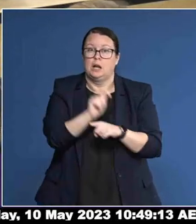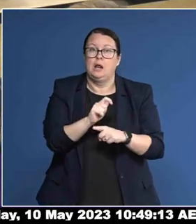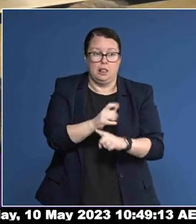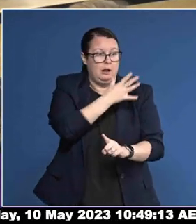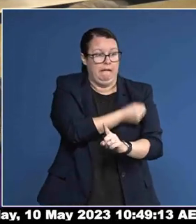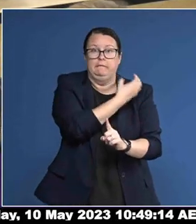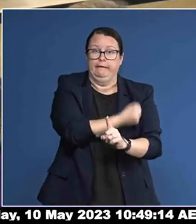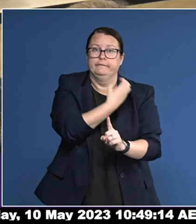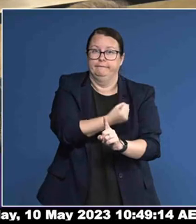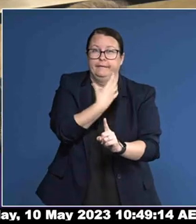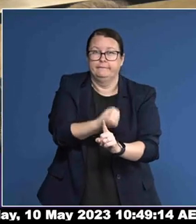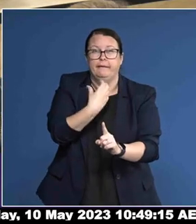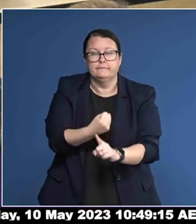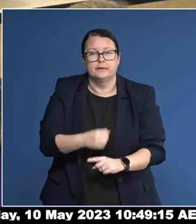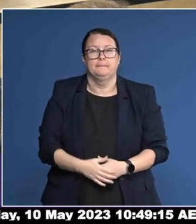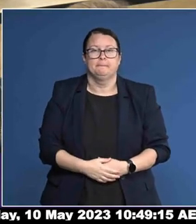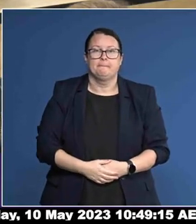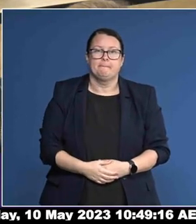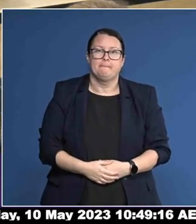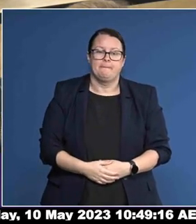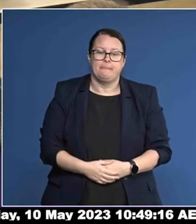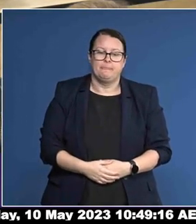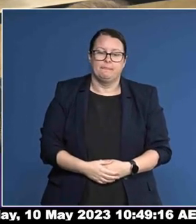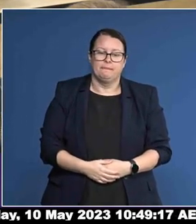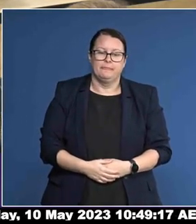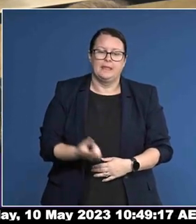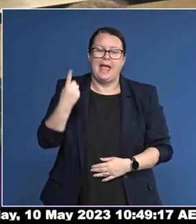And if I recall correctly - yes. No, I'd like you to answer the question.